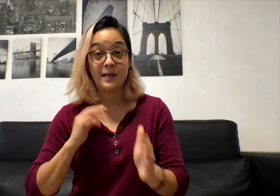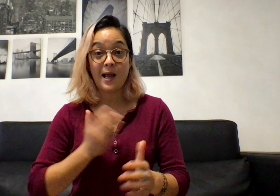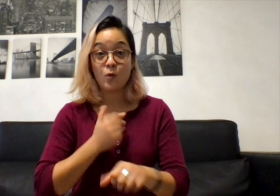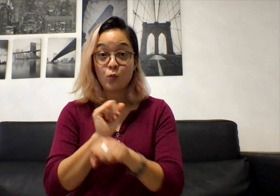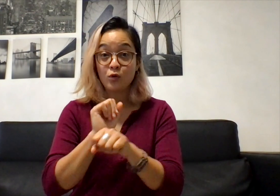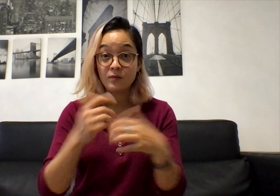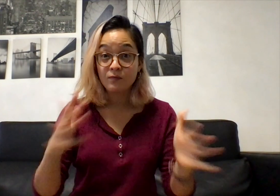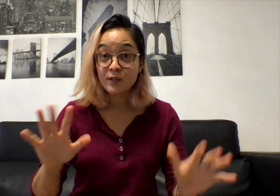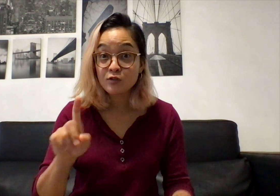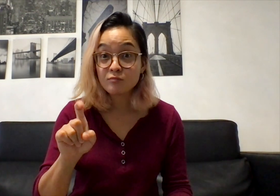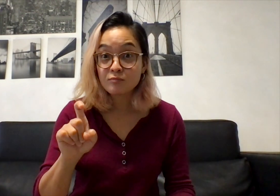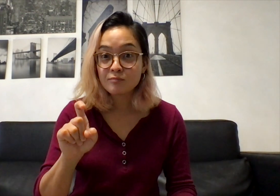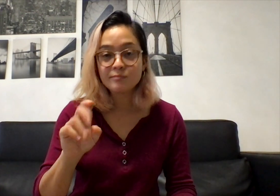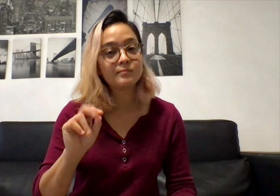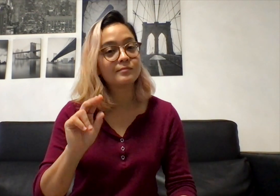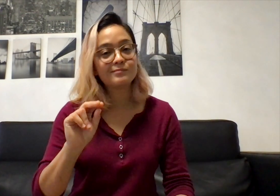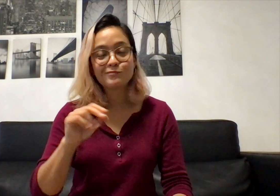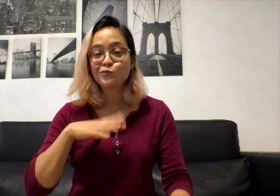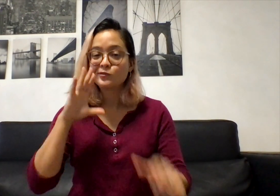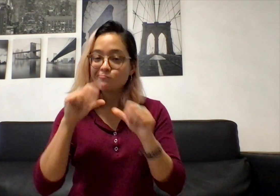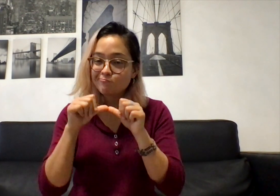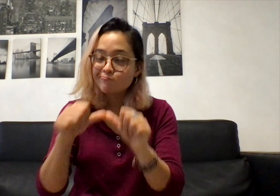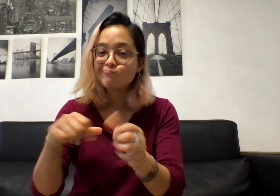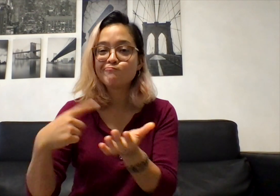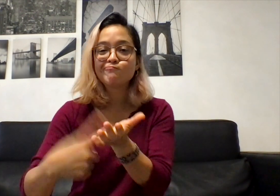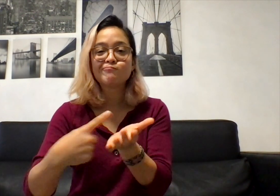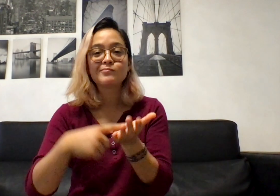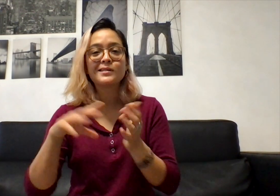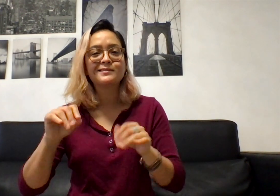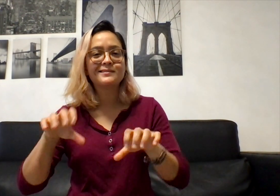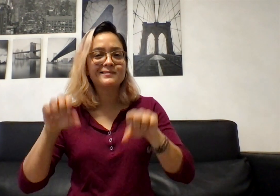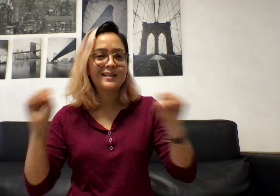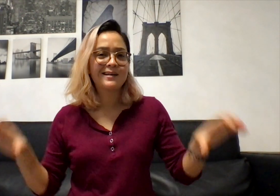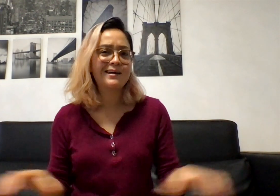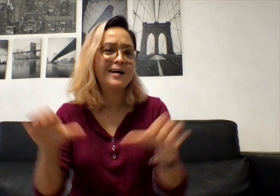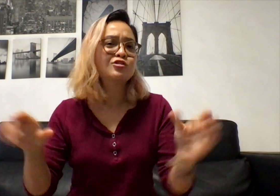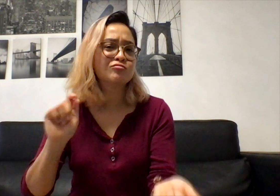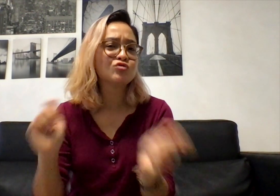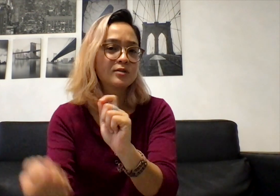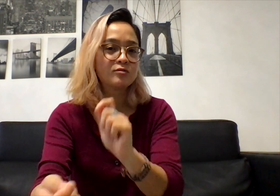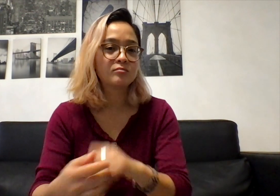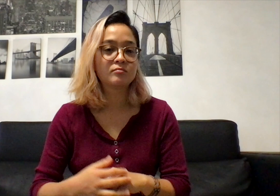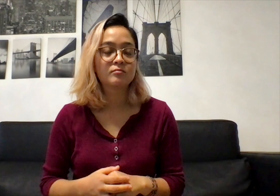Our work is far from over, but we will continue the conversation and take the necessary actions to create change.